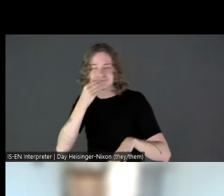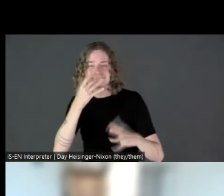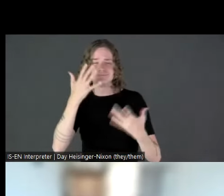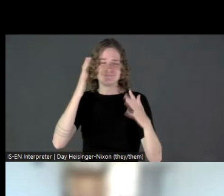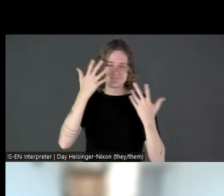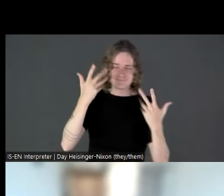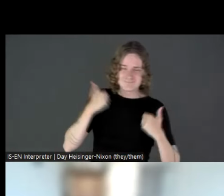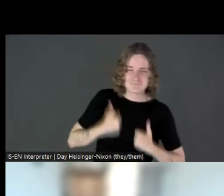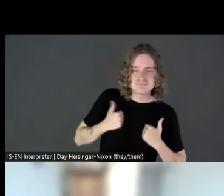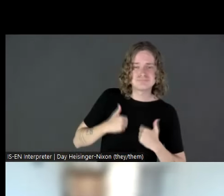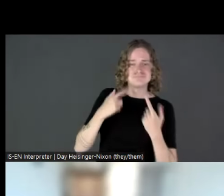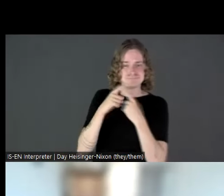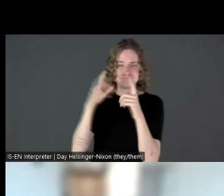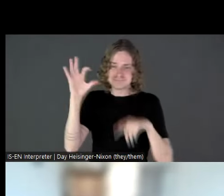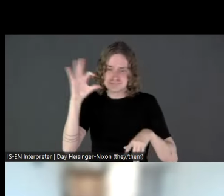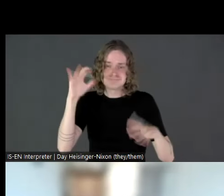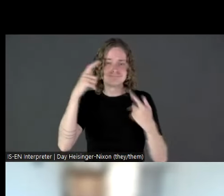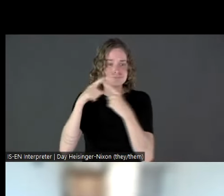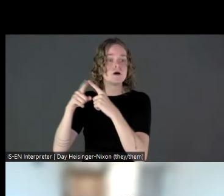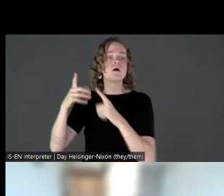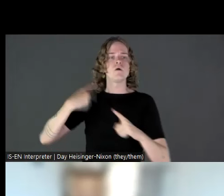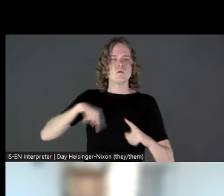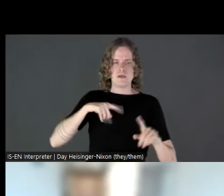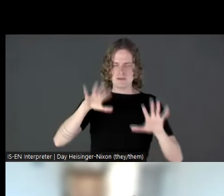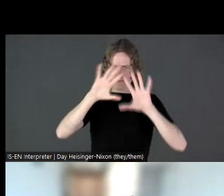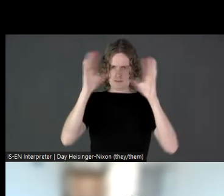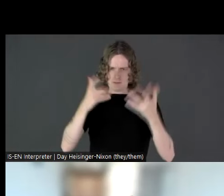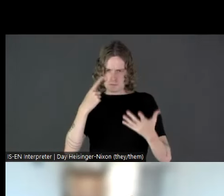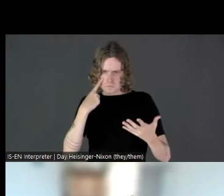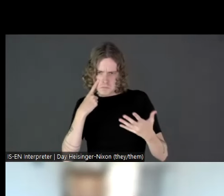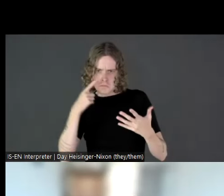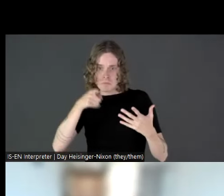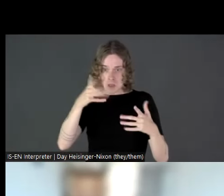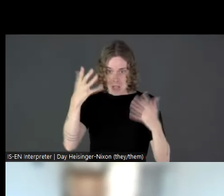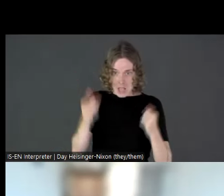relevant to coordination and preparedness. Which cut across all phases of the cycle.